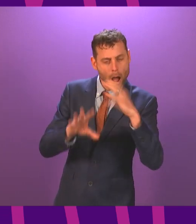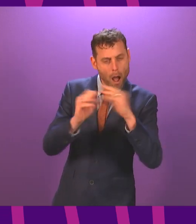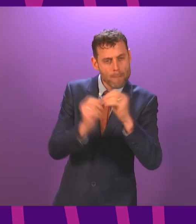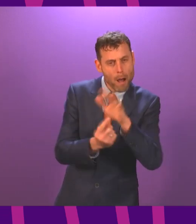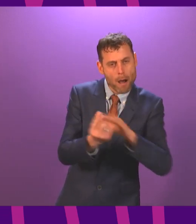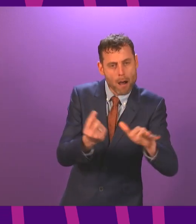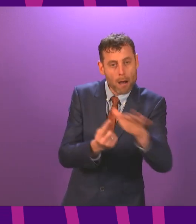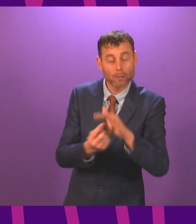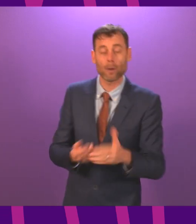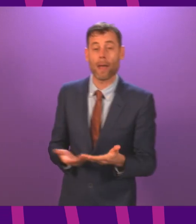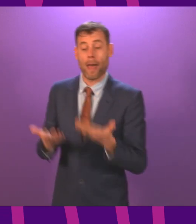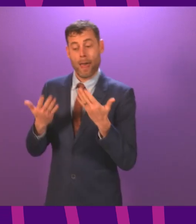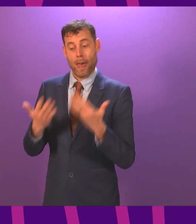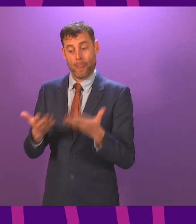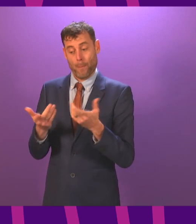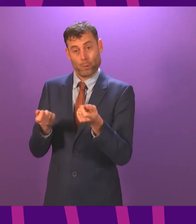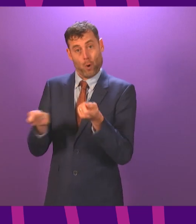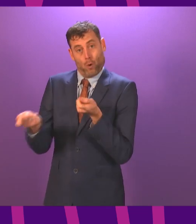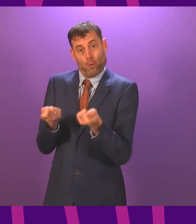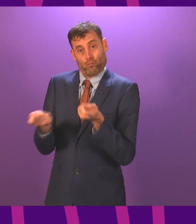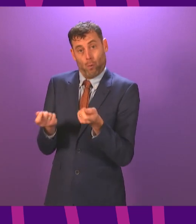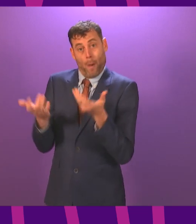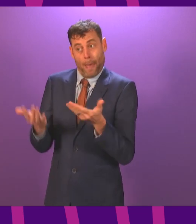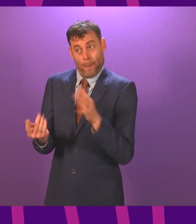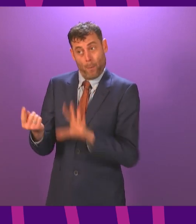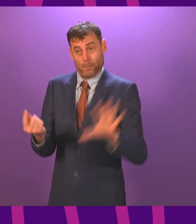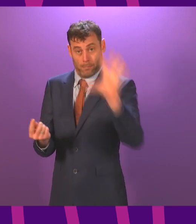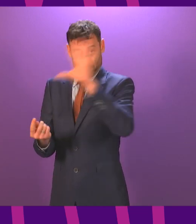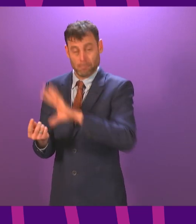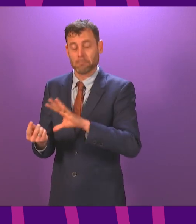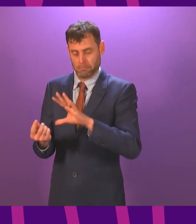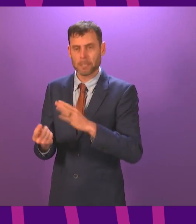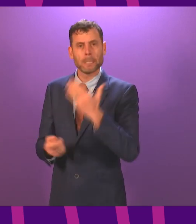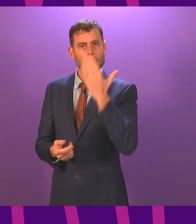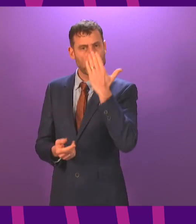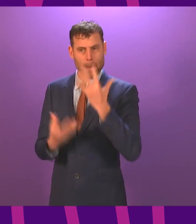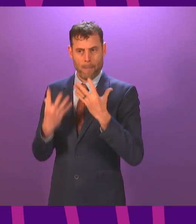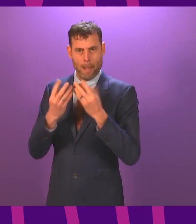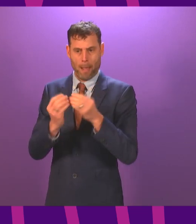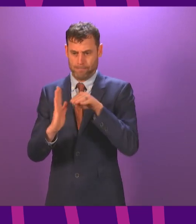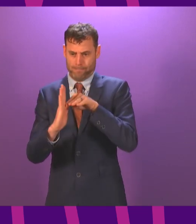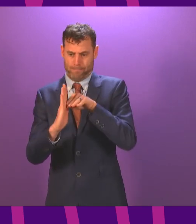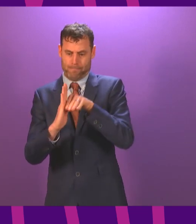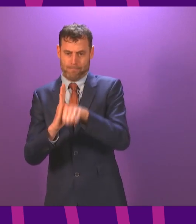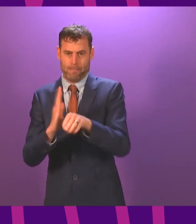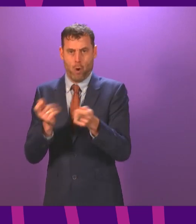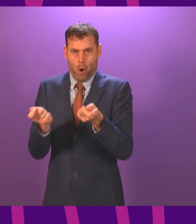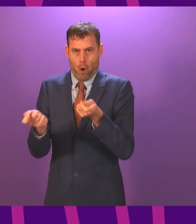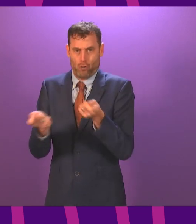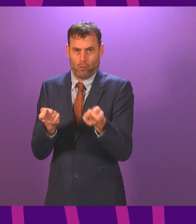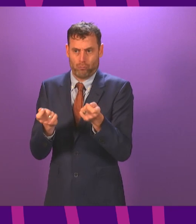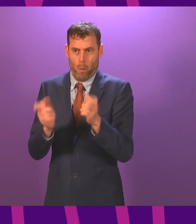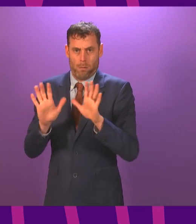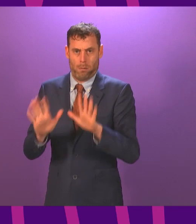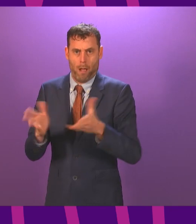though, the latest data shows that the restrictions that are in place are, we believe, having a positive impact.